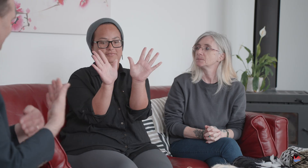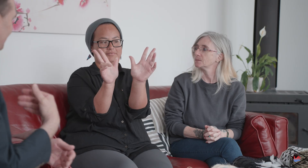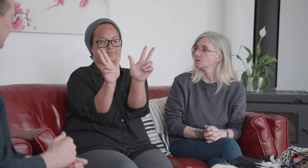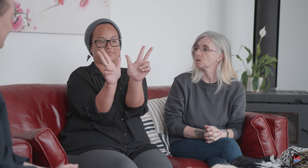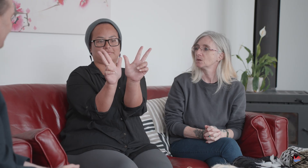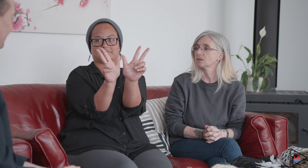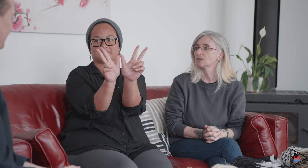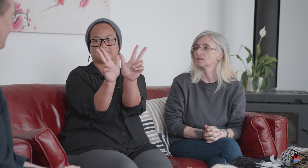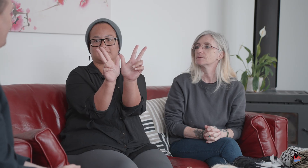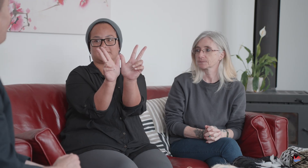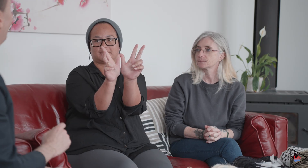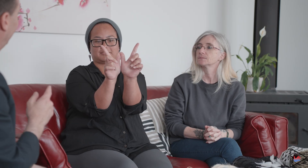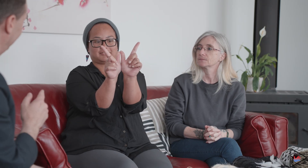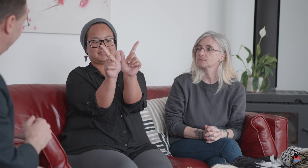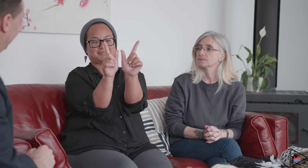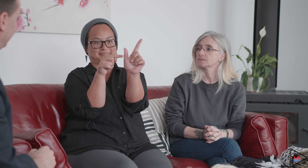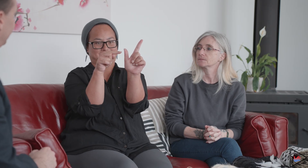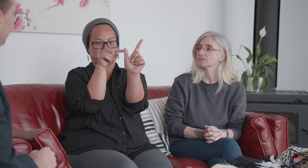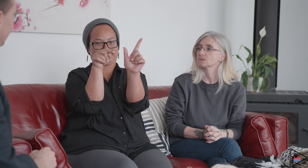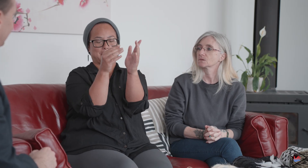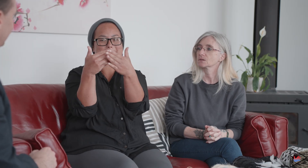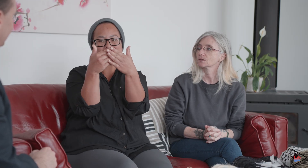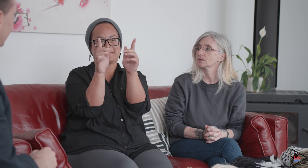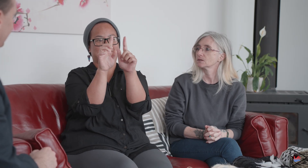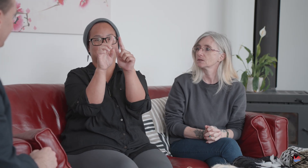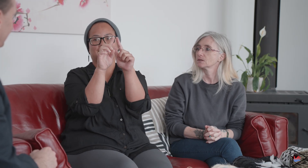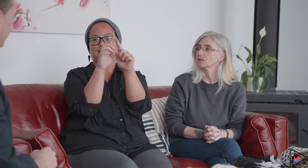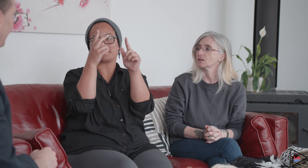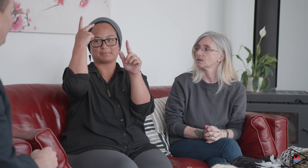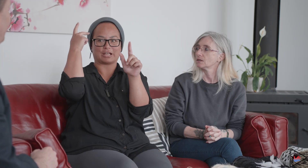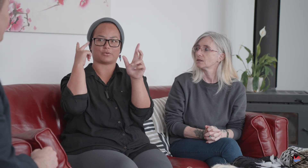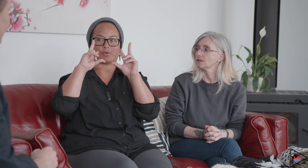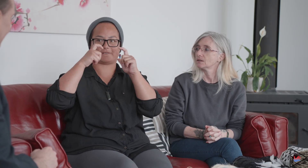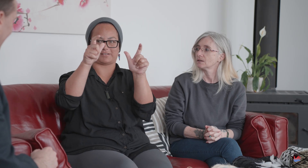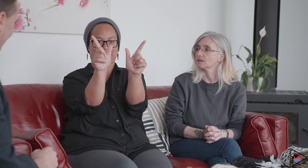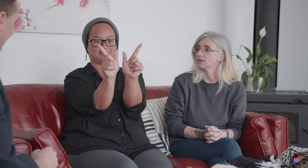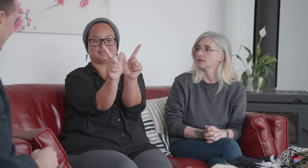Yeah. So you've got this sort of shape where the thumbs here are the the babies, the children,